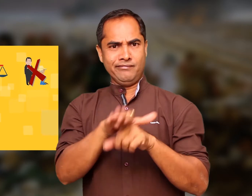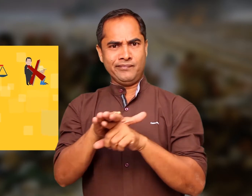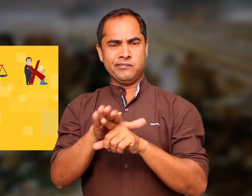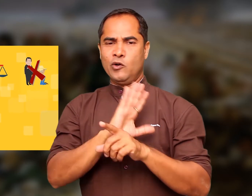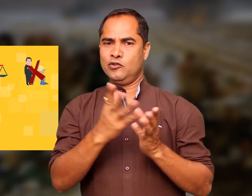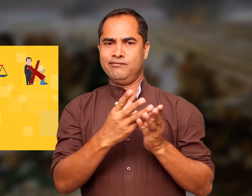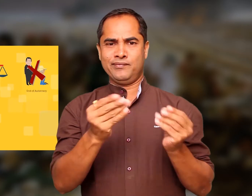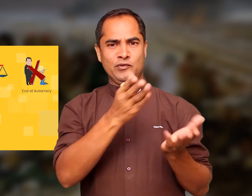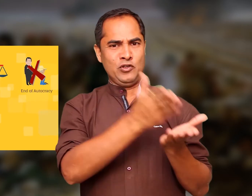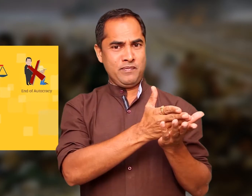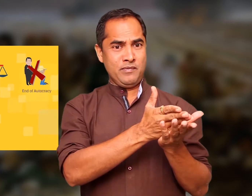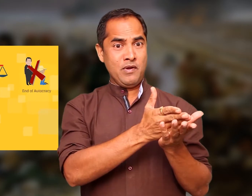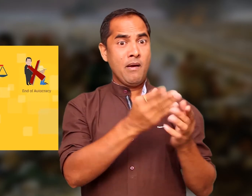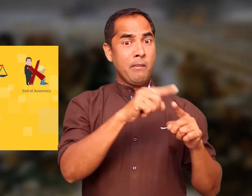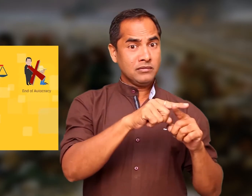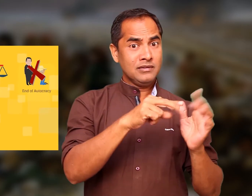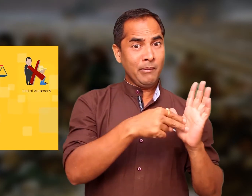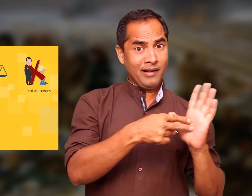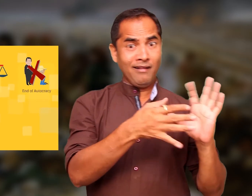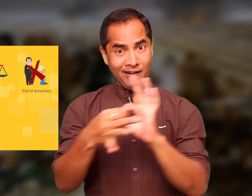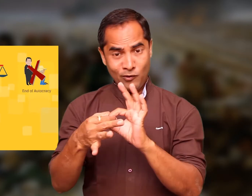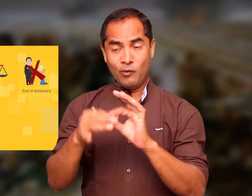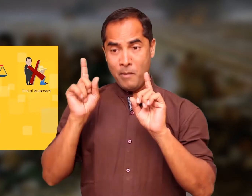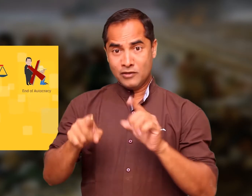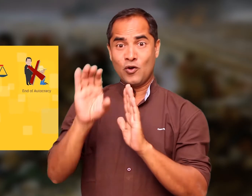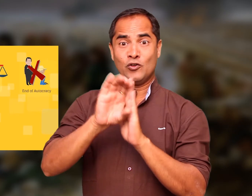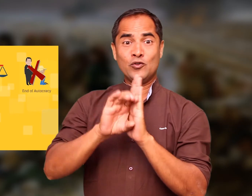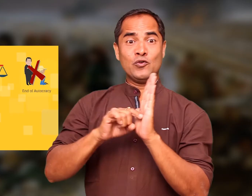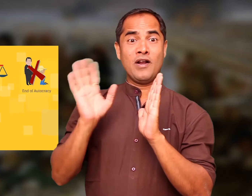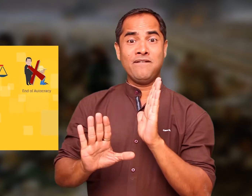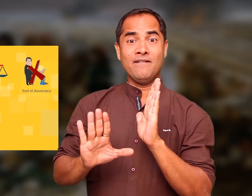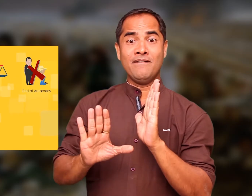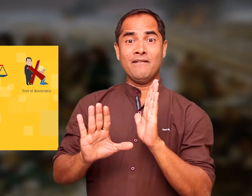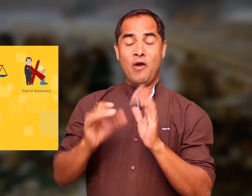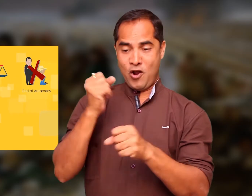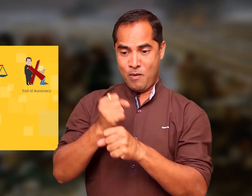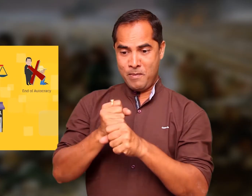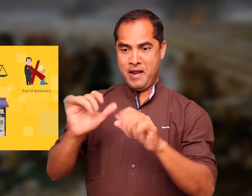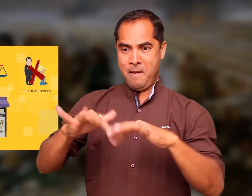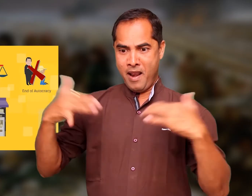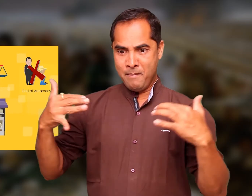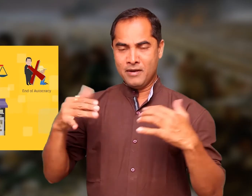and autocracy. Further it meant, the need of Constitution